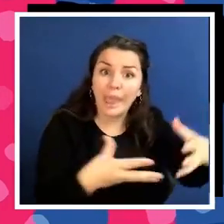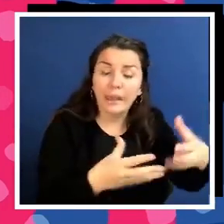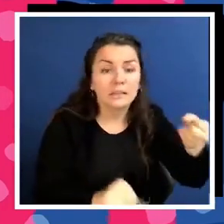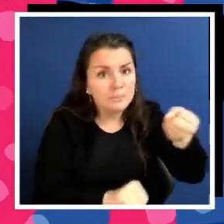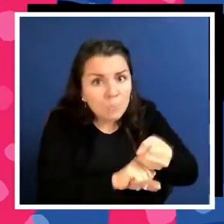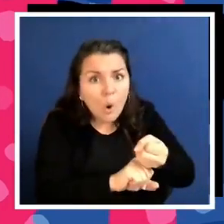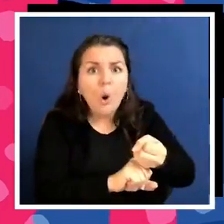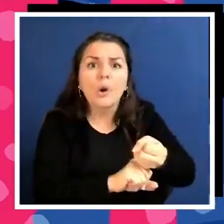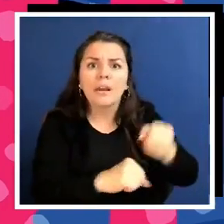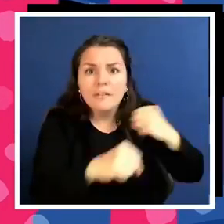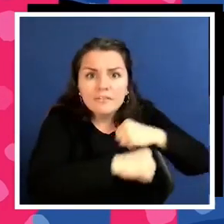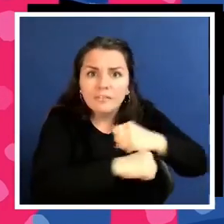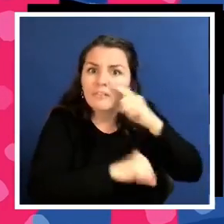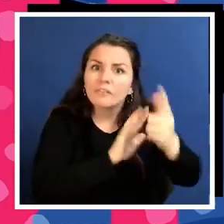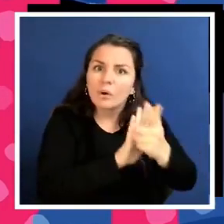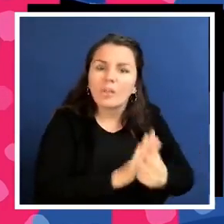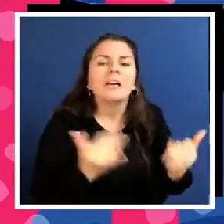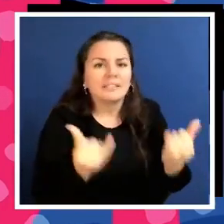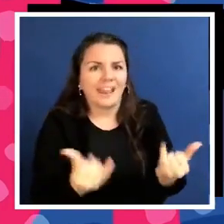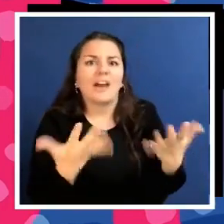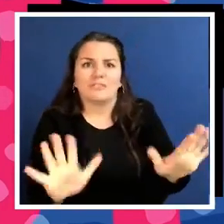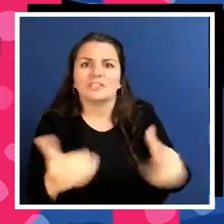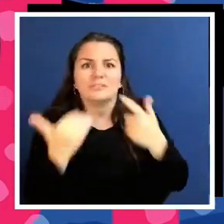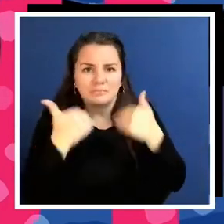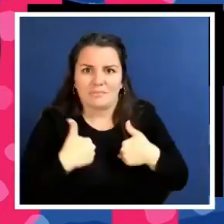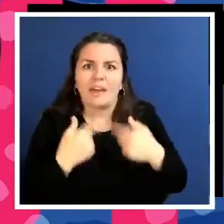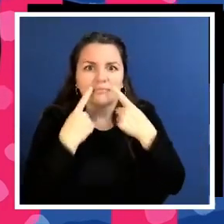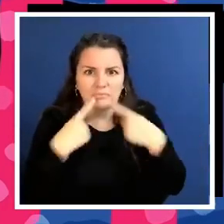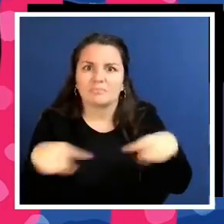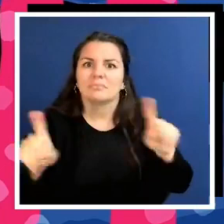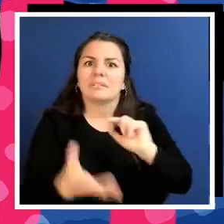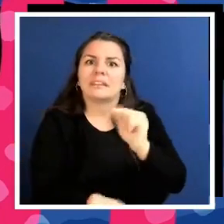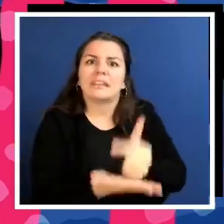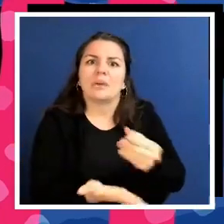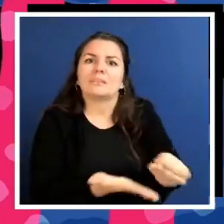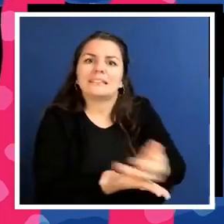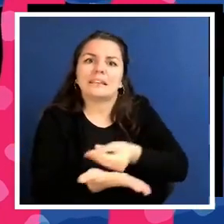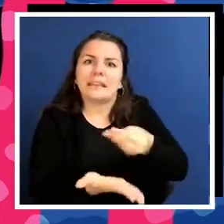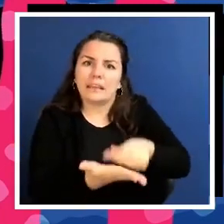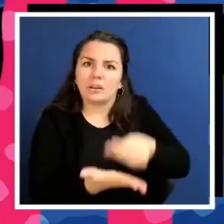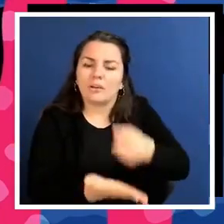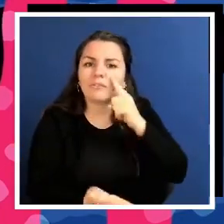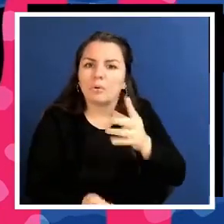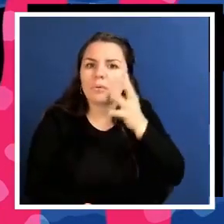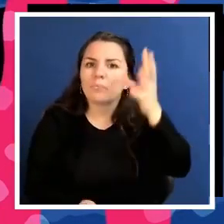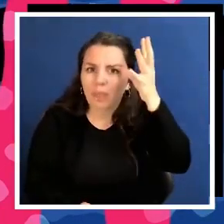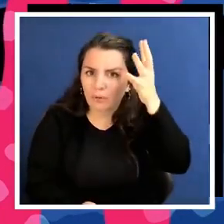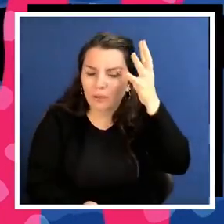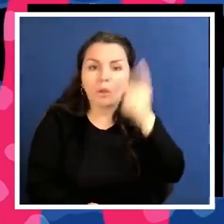INCOME PEOPLE SAID THIS WOULD NEVER HAPPEN IN AMERICA. THANKS TO PRESIDENT DEMOCRATIC